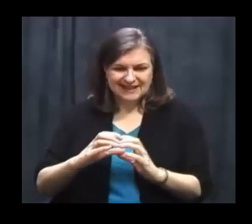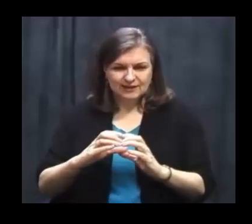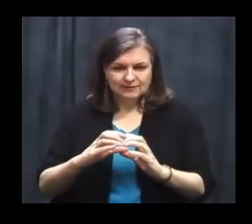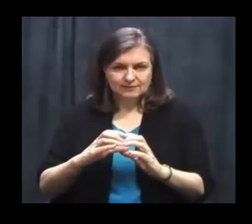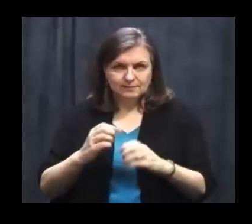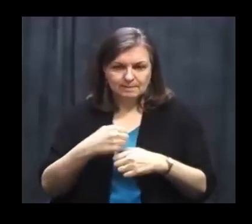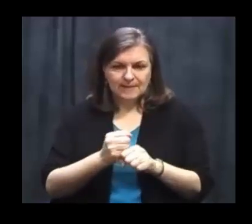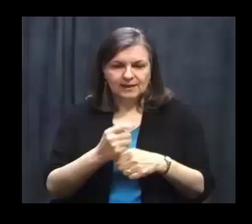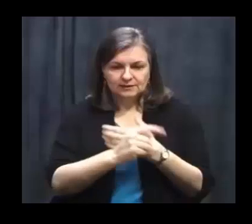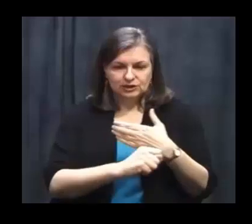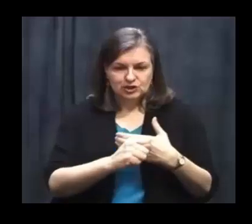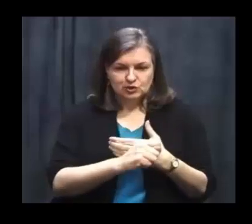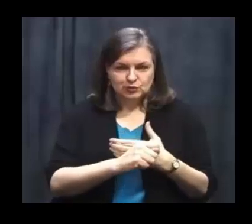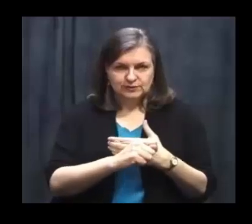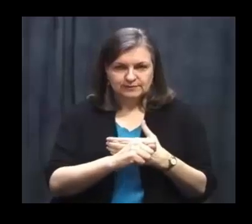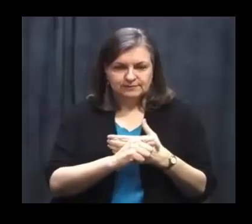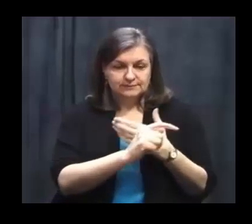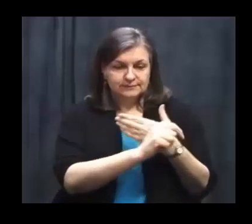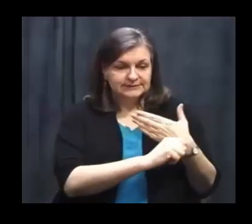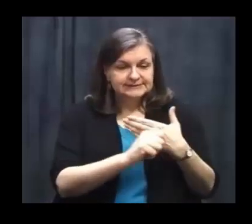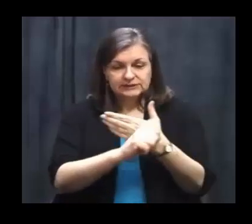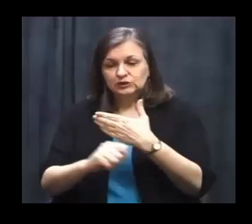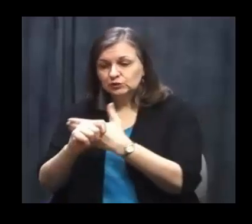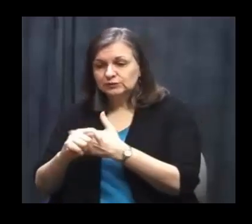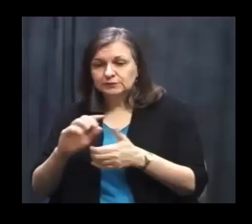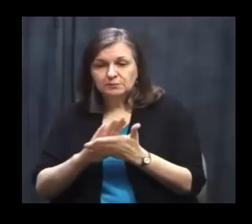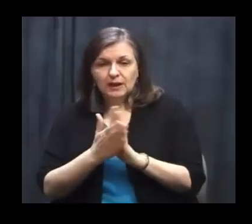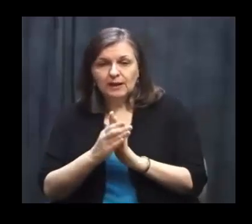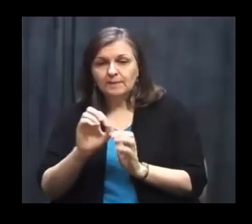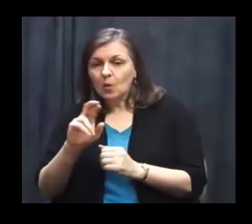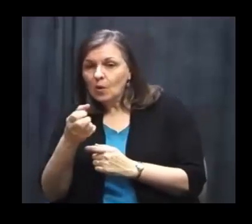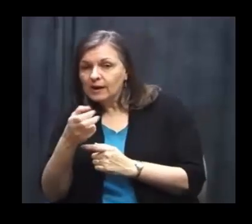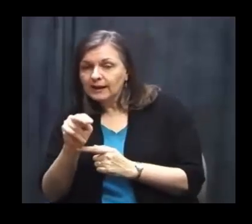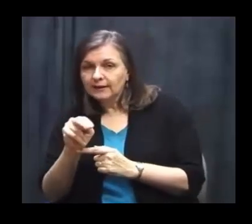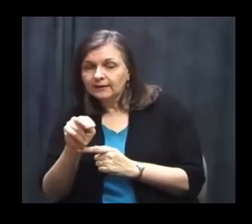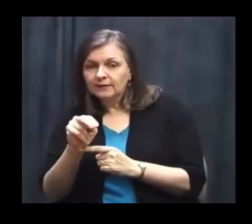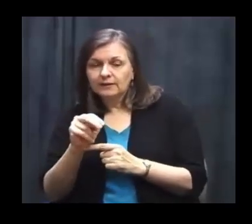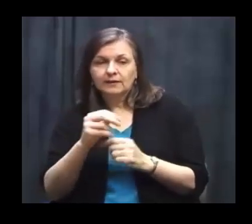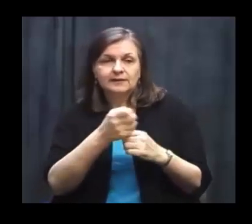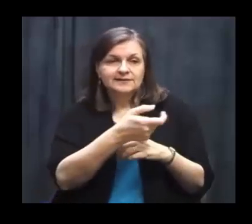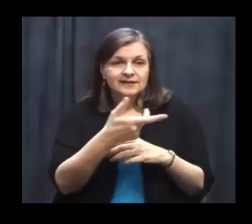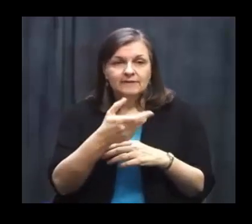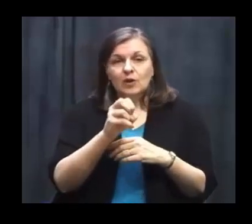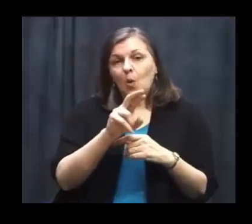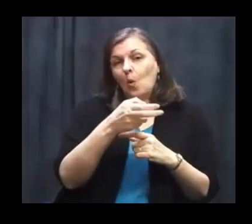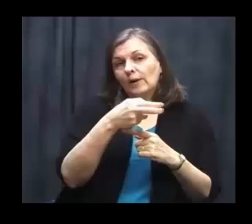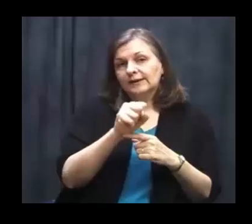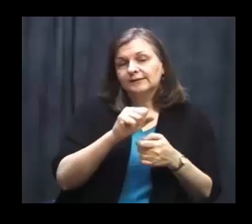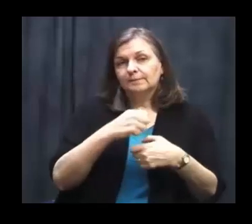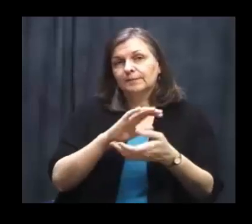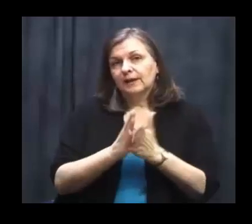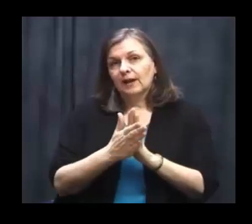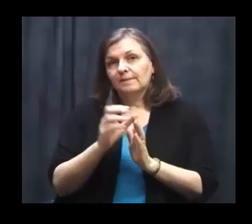cells make up tissues -- tissues makeup organs -- organs makeup organ systems.